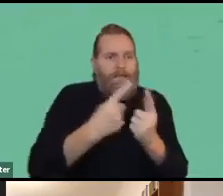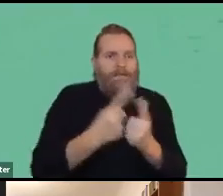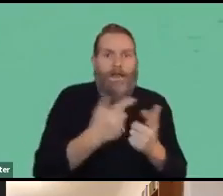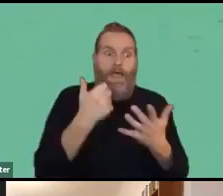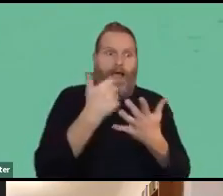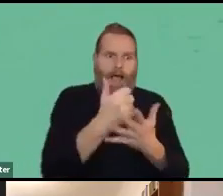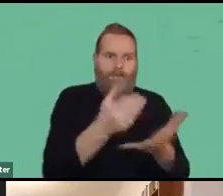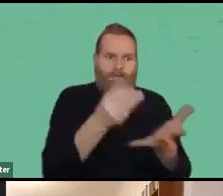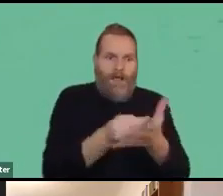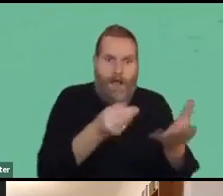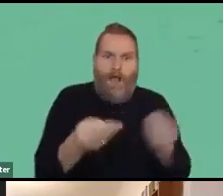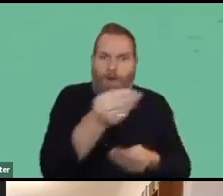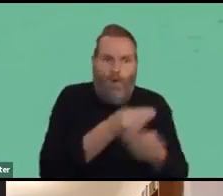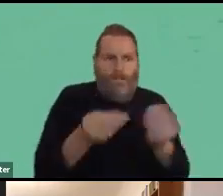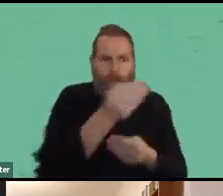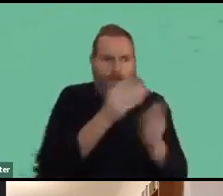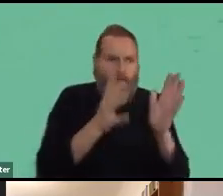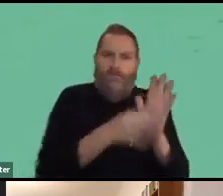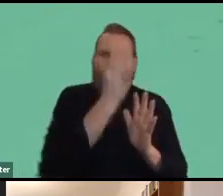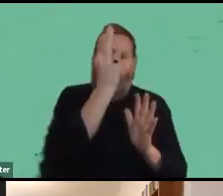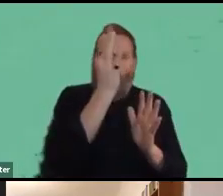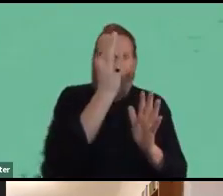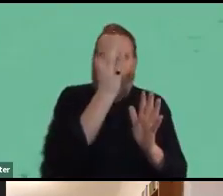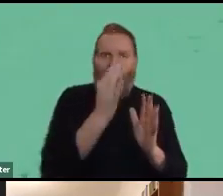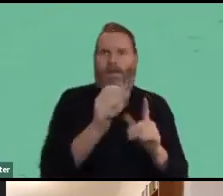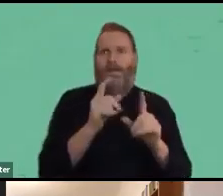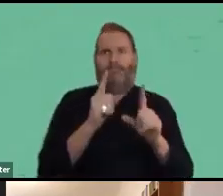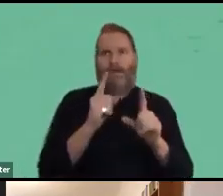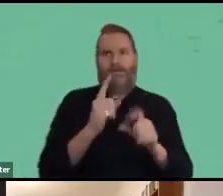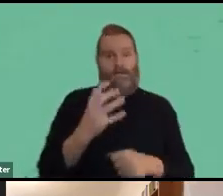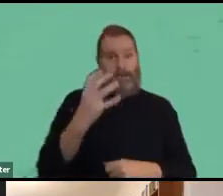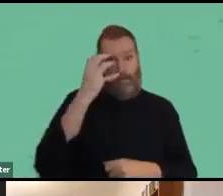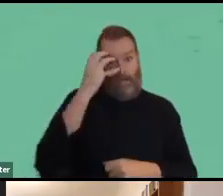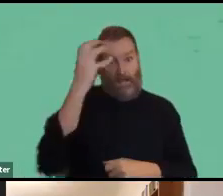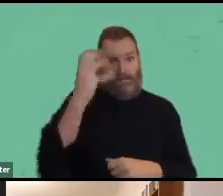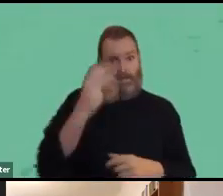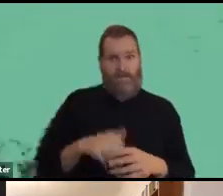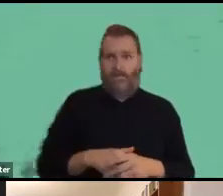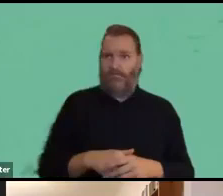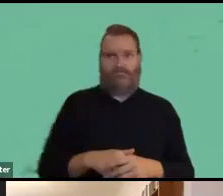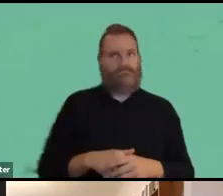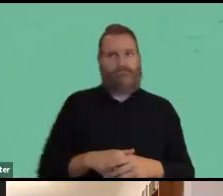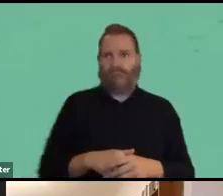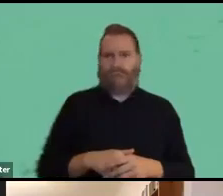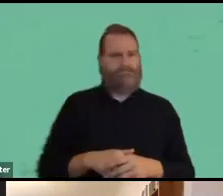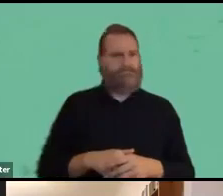about a political choice by this government to not invest in public services and therefore